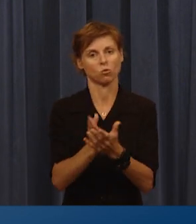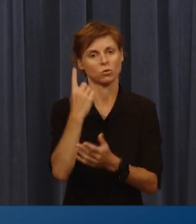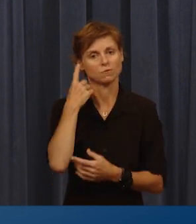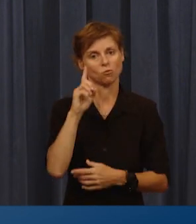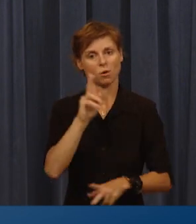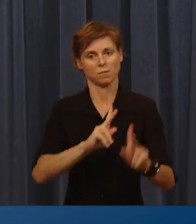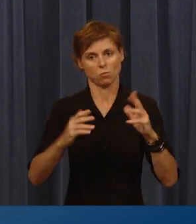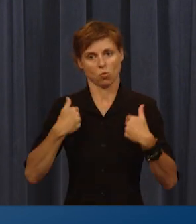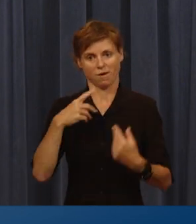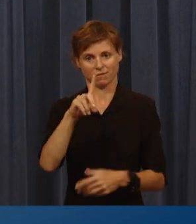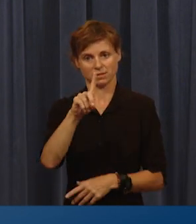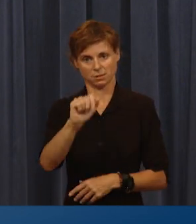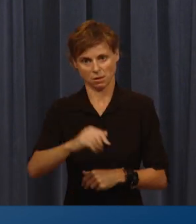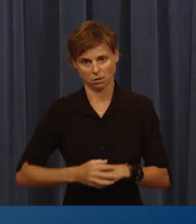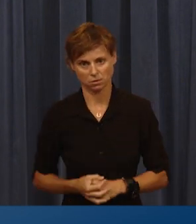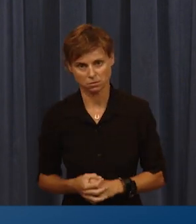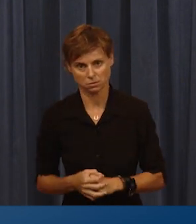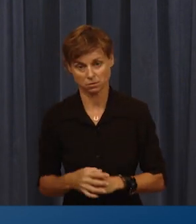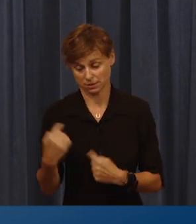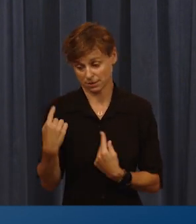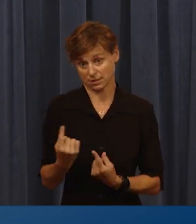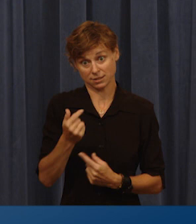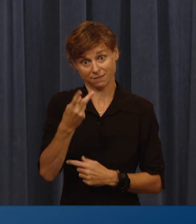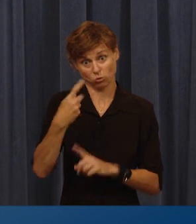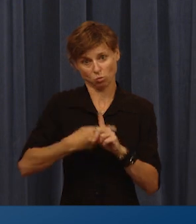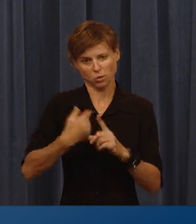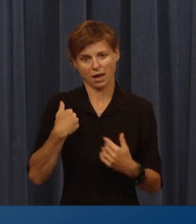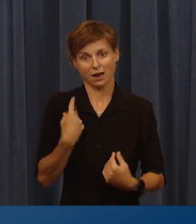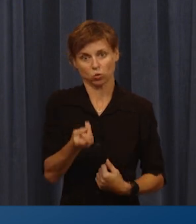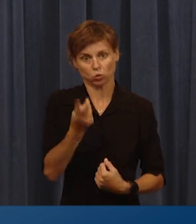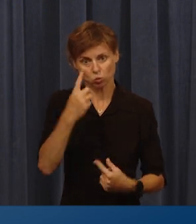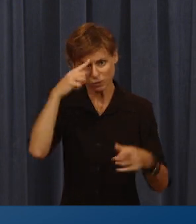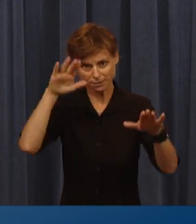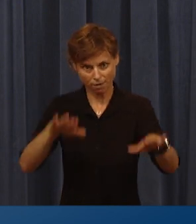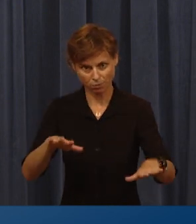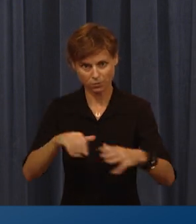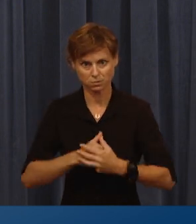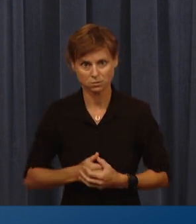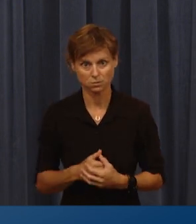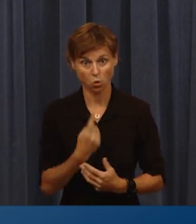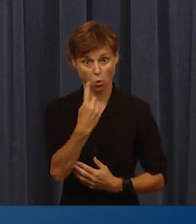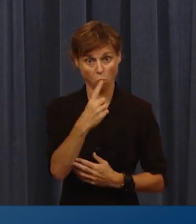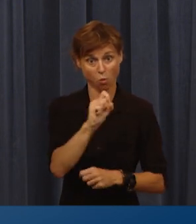In the past few months, we reached two settlement agreements, one with St. Louis County, Missouri